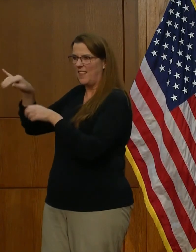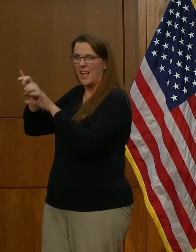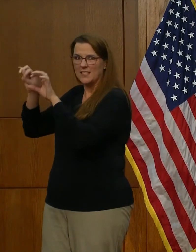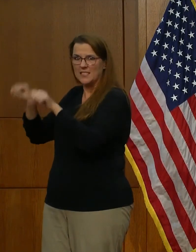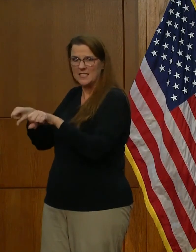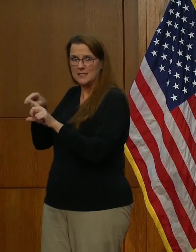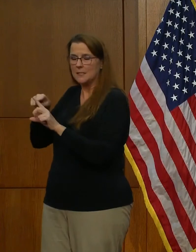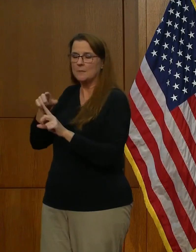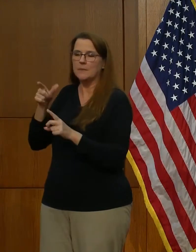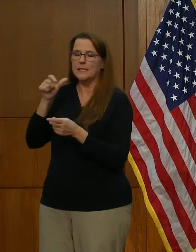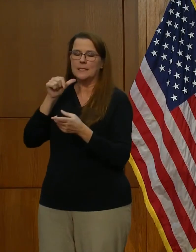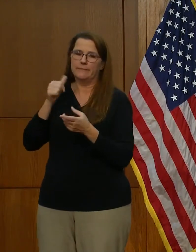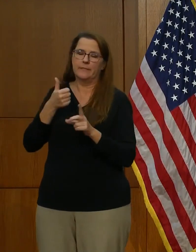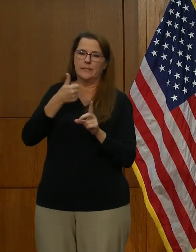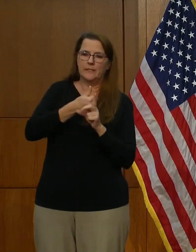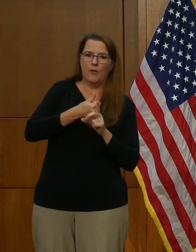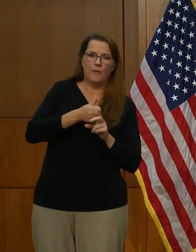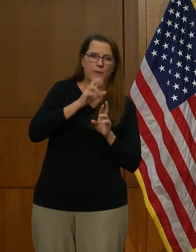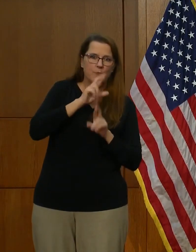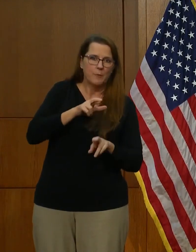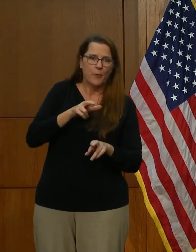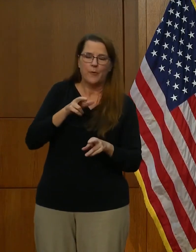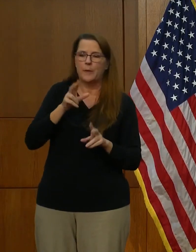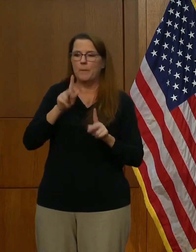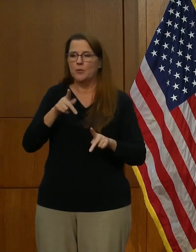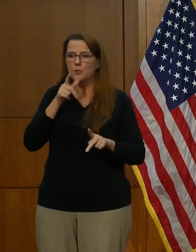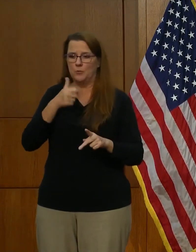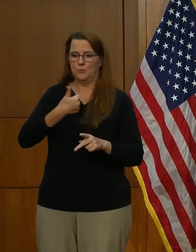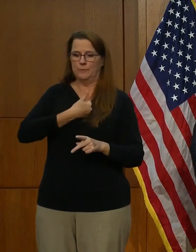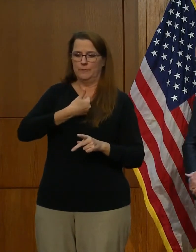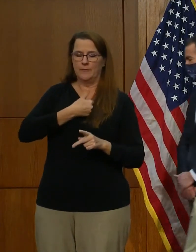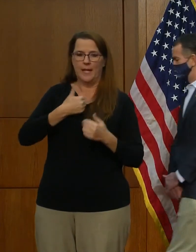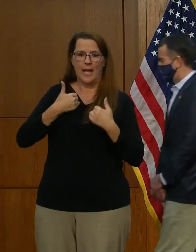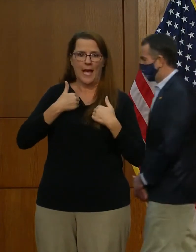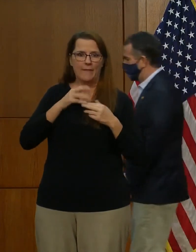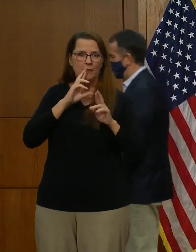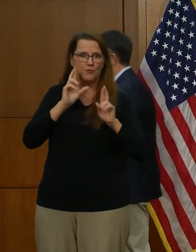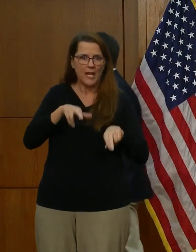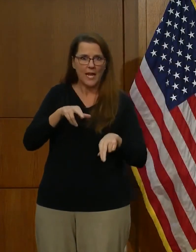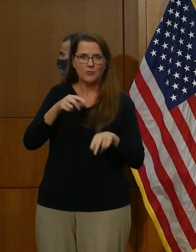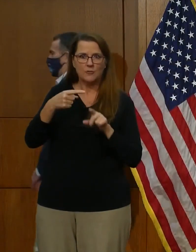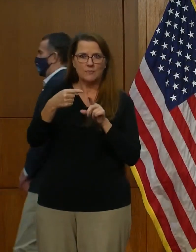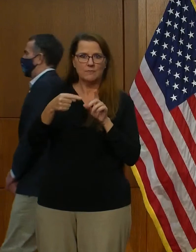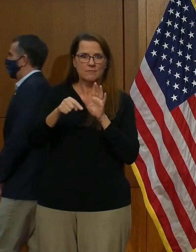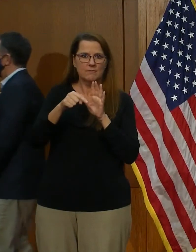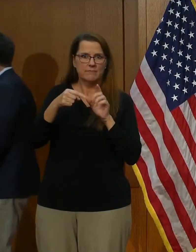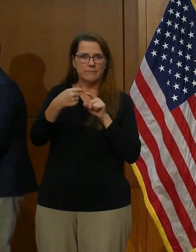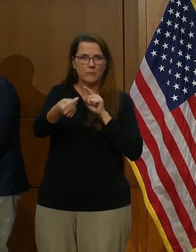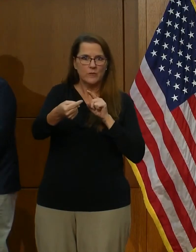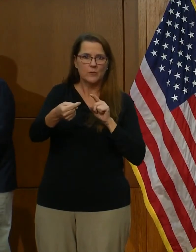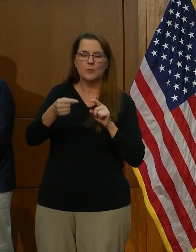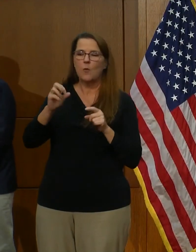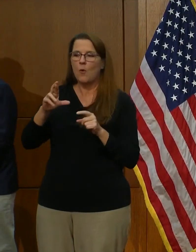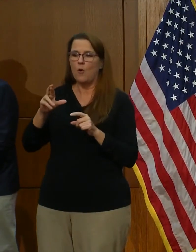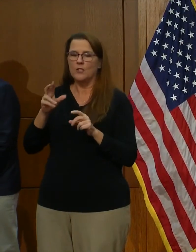WHAT IS REPORTED, IS ACTUALLY RELATED TO THE VACCINE. PRINCE OF SELF REPORT FROM EITHER